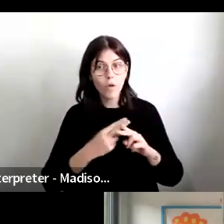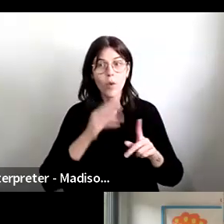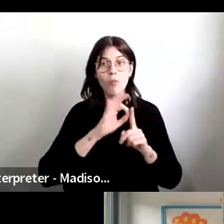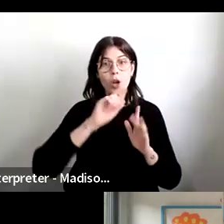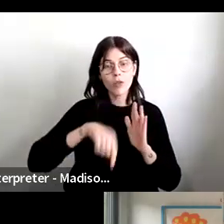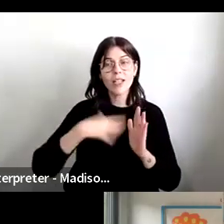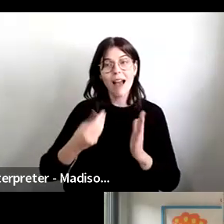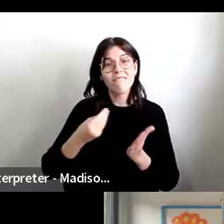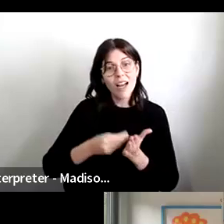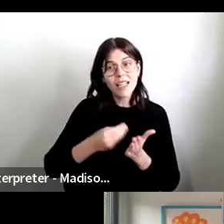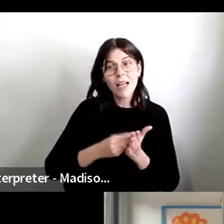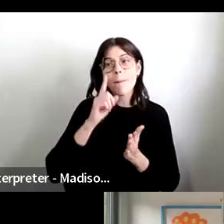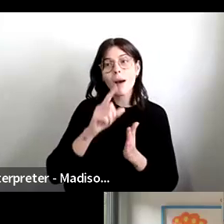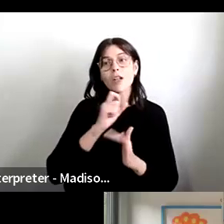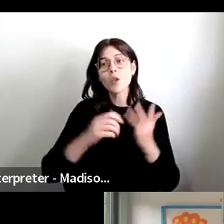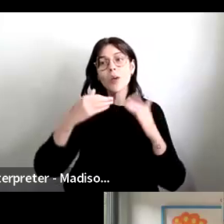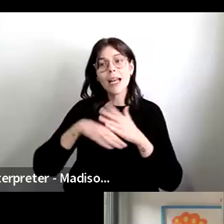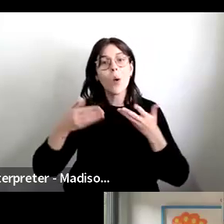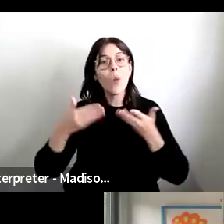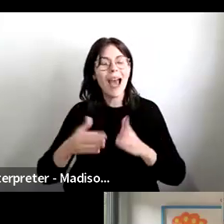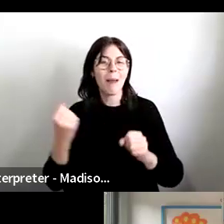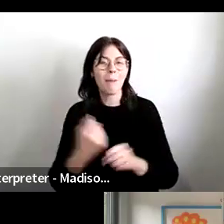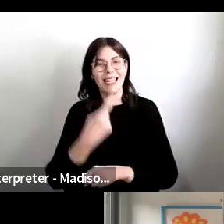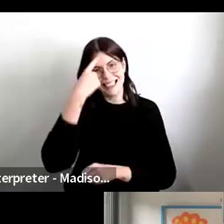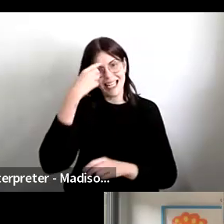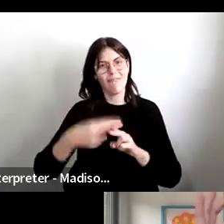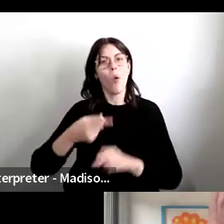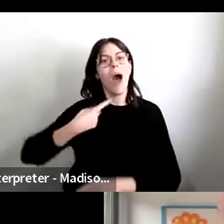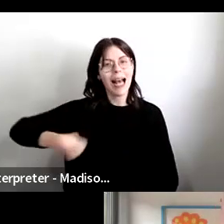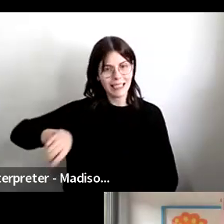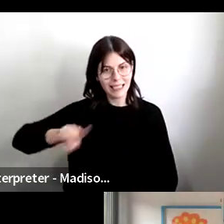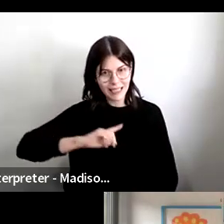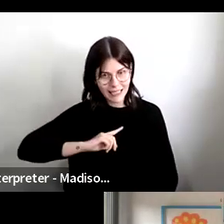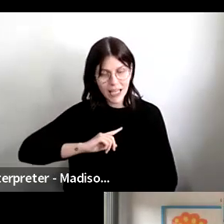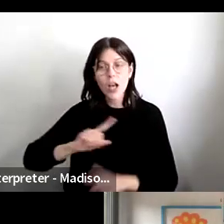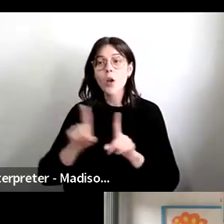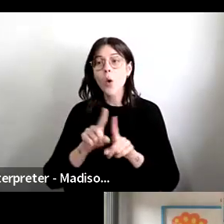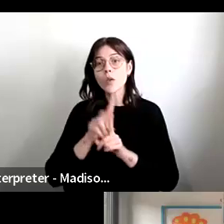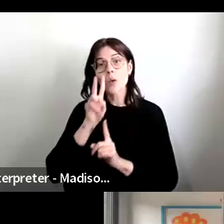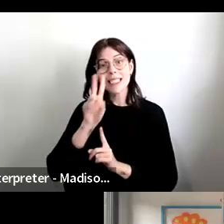in the way that makes sense to us as well. And also seeing some applications where people